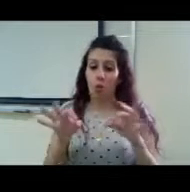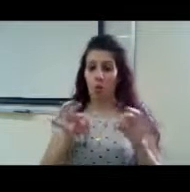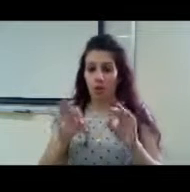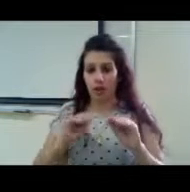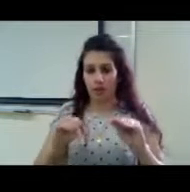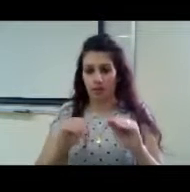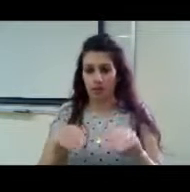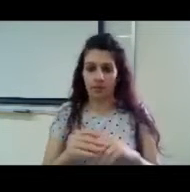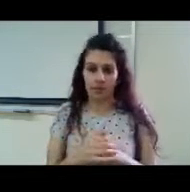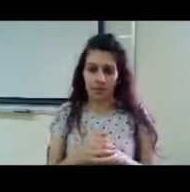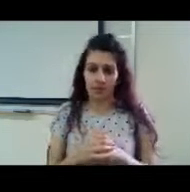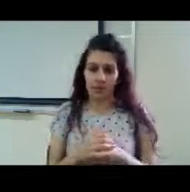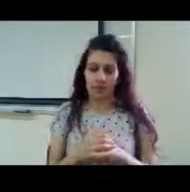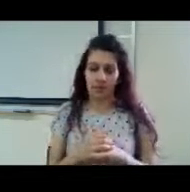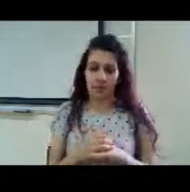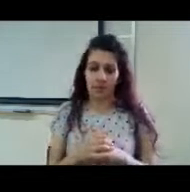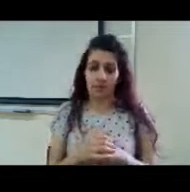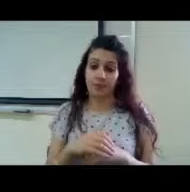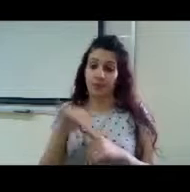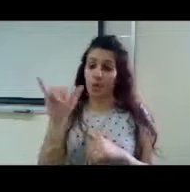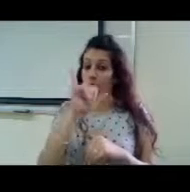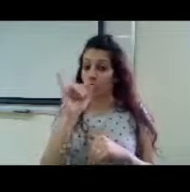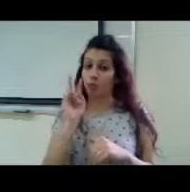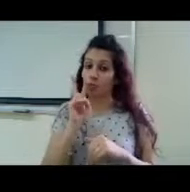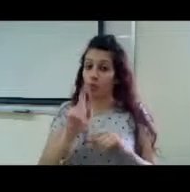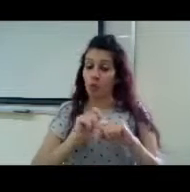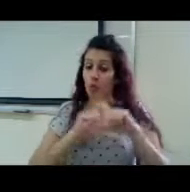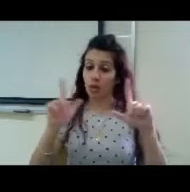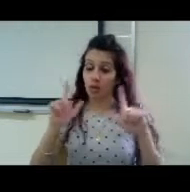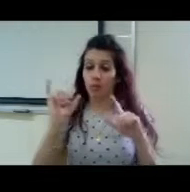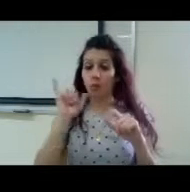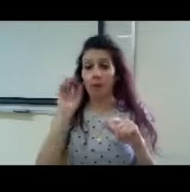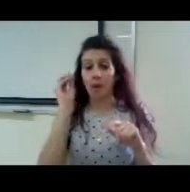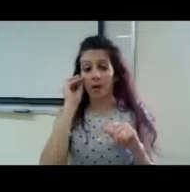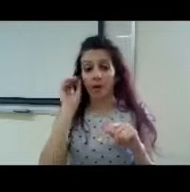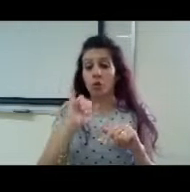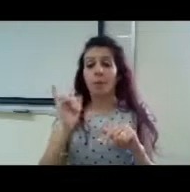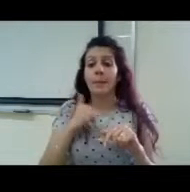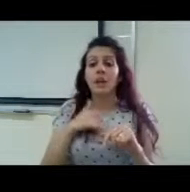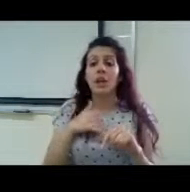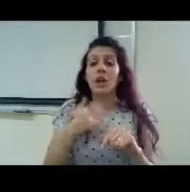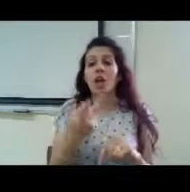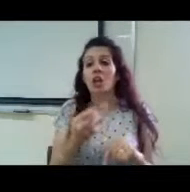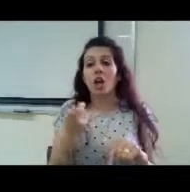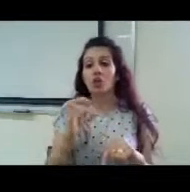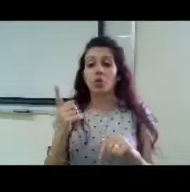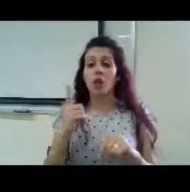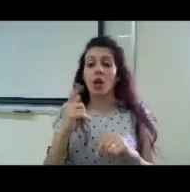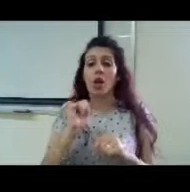furgoneta bar were respond and respond Robert actor booyah al-hasa Nevada we